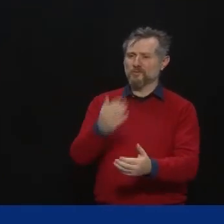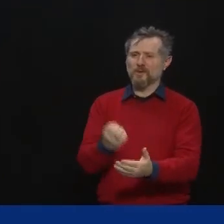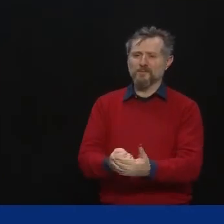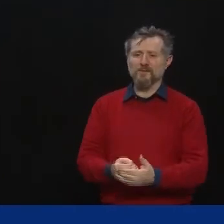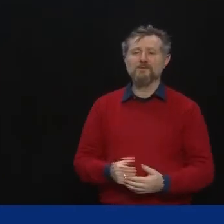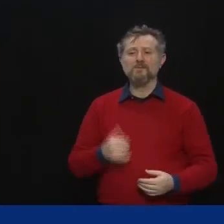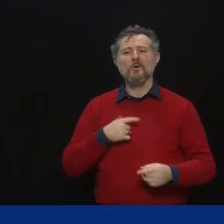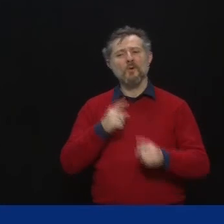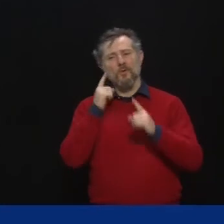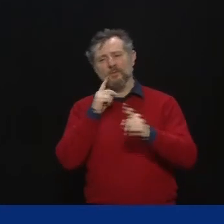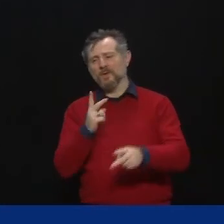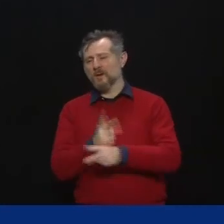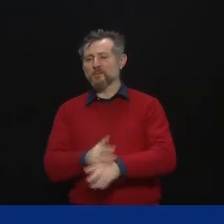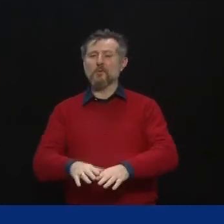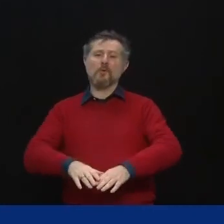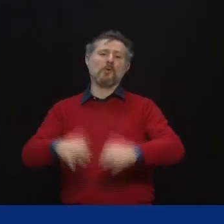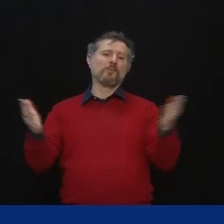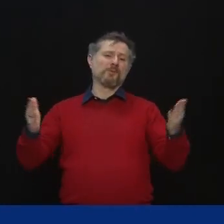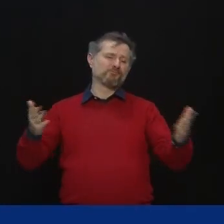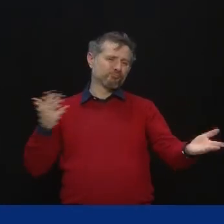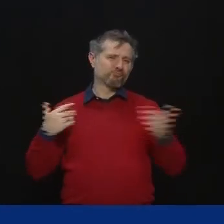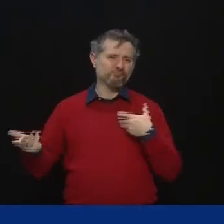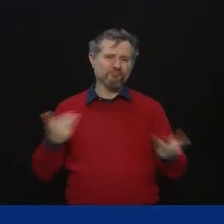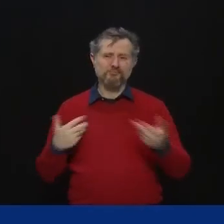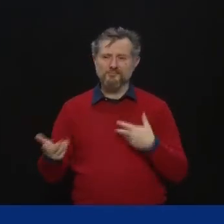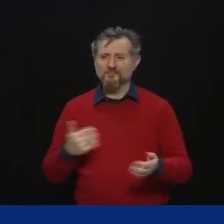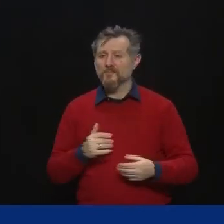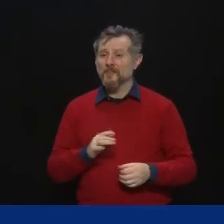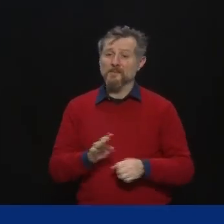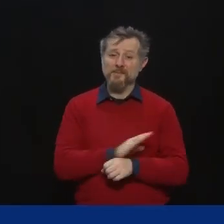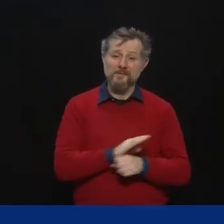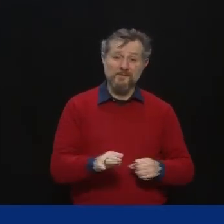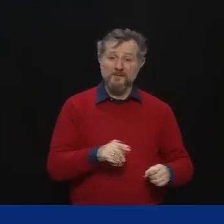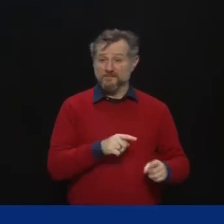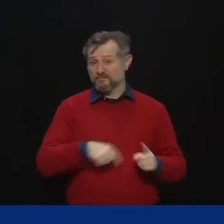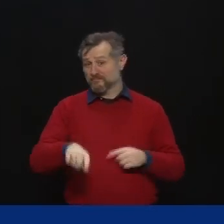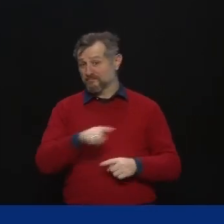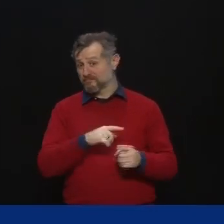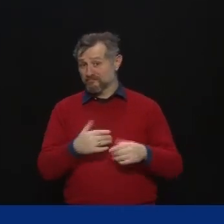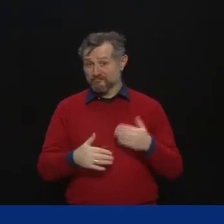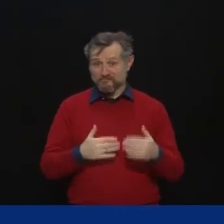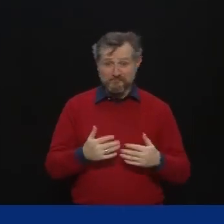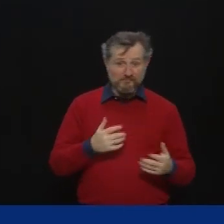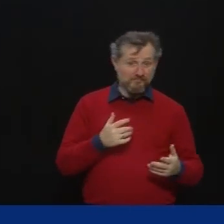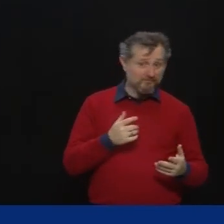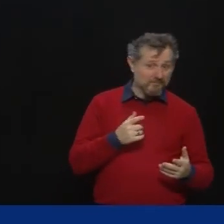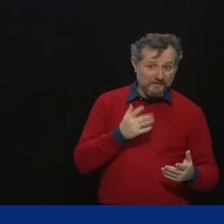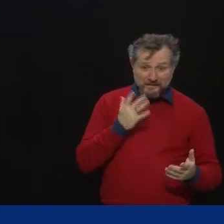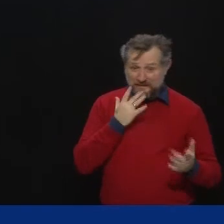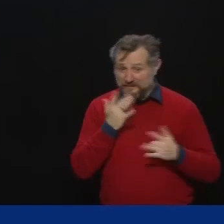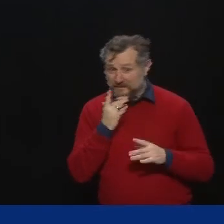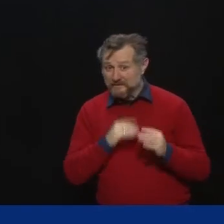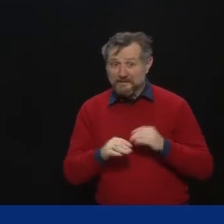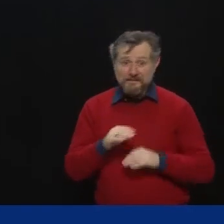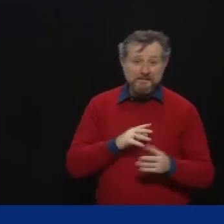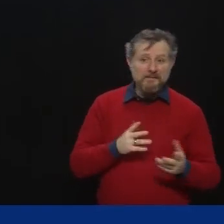REPEAT THESE IN OUR SLEEP. PROTECT THE HEALTH OF THE NEW YORKERS AND PROTECT THE HEALTH OF THE ANY. OUR GOAL IS NOT LET ANYTHING SHUT DOWN.